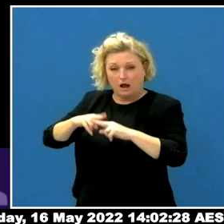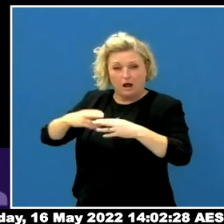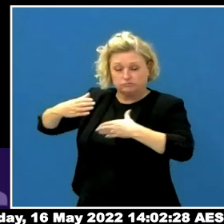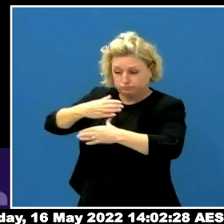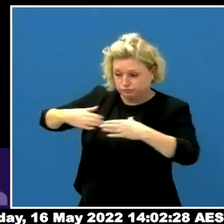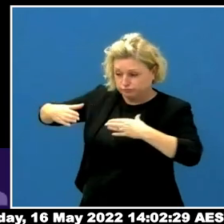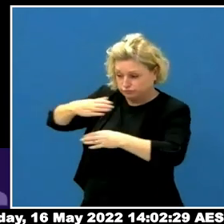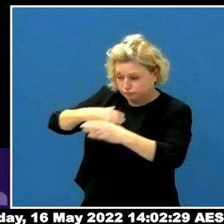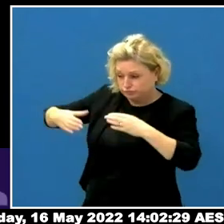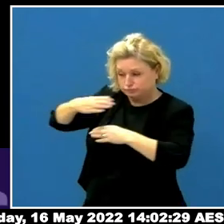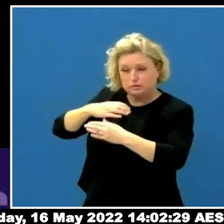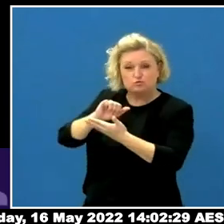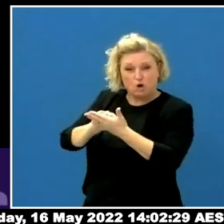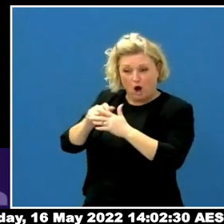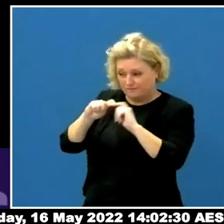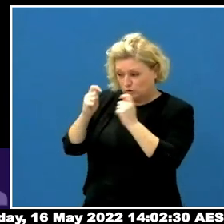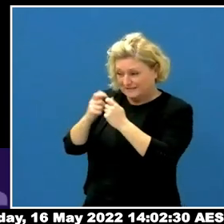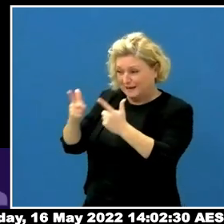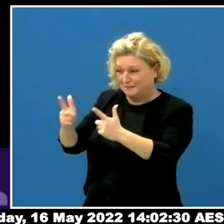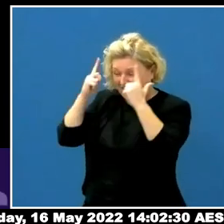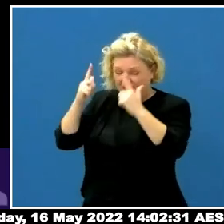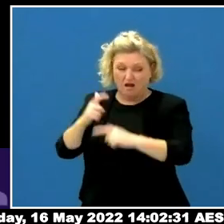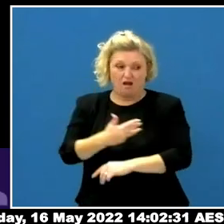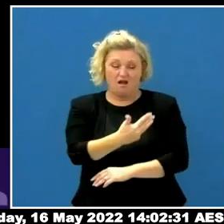Is that 2020 or a longer period from your memory?